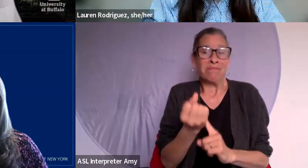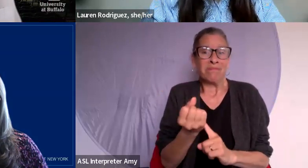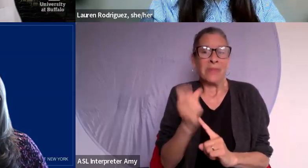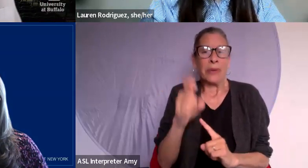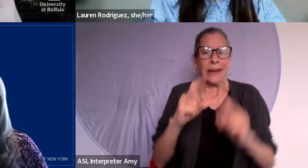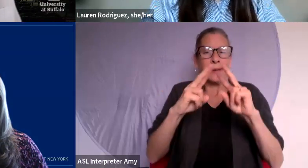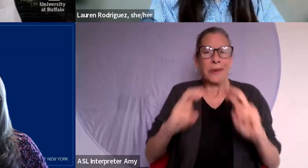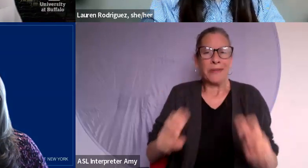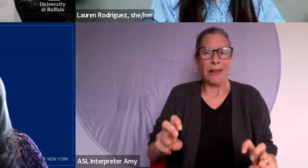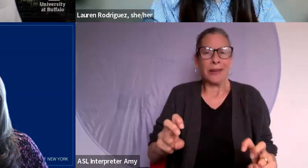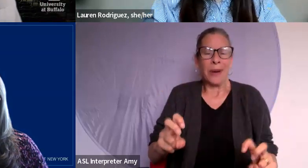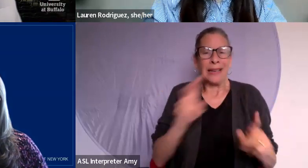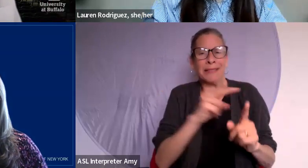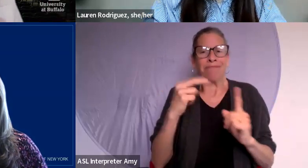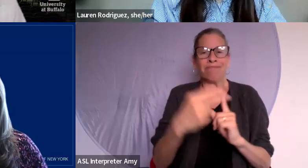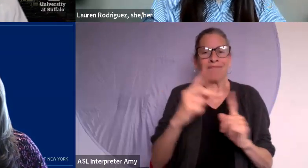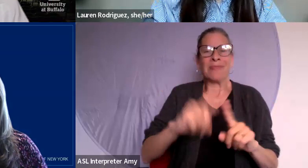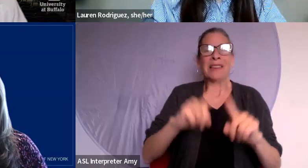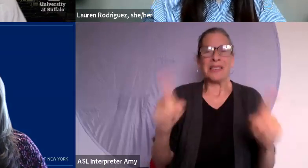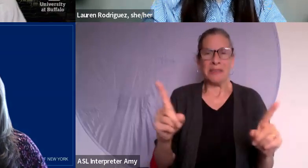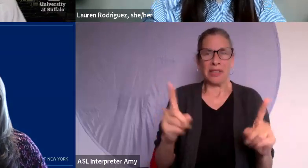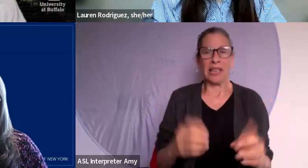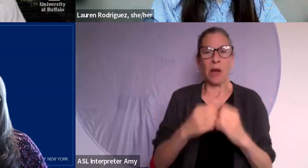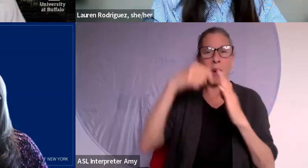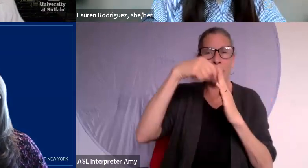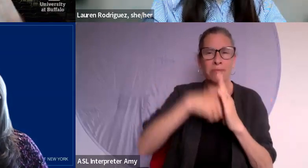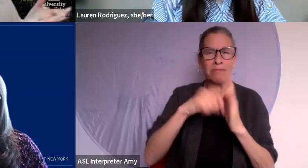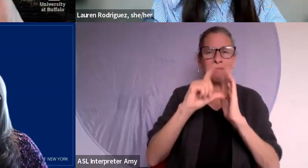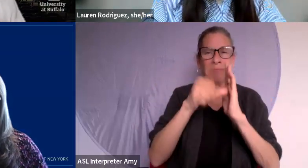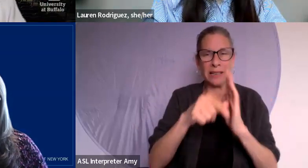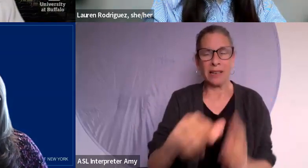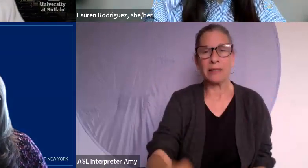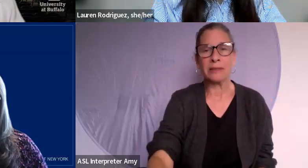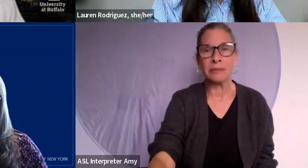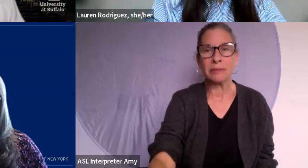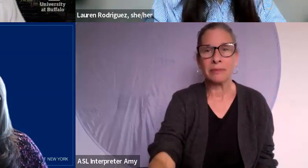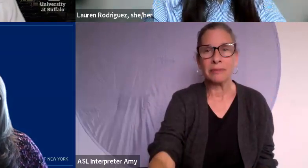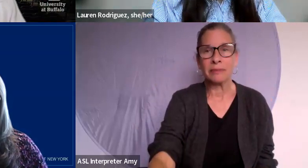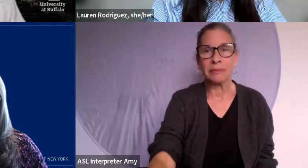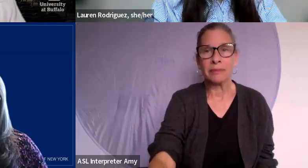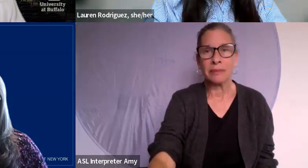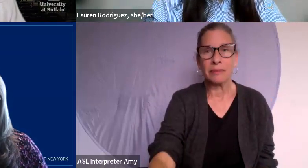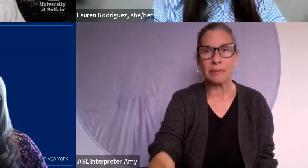differently. And again, I'll get into that in a little bit more detail in a second. So those are the integration categories that